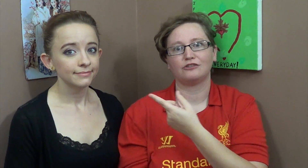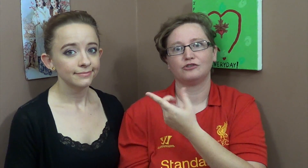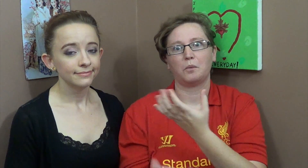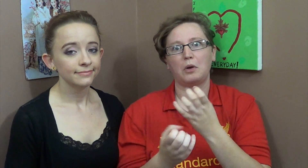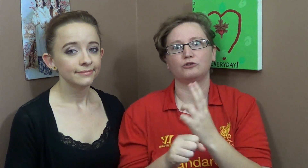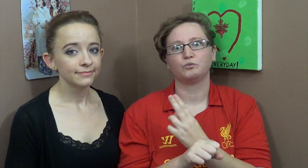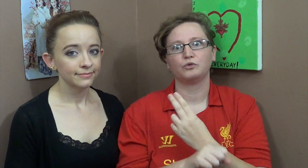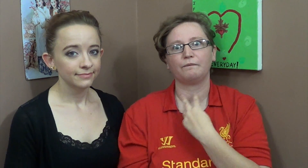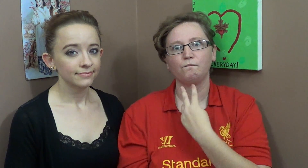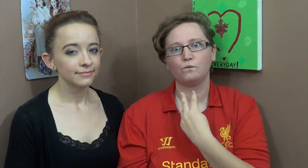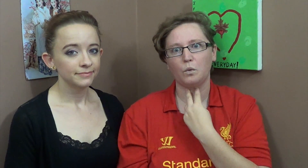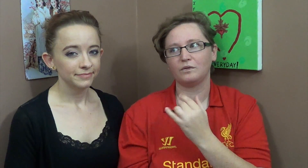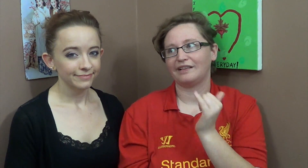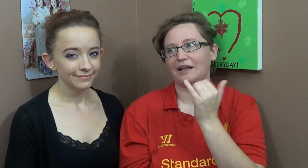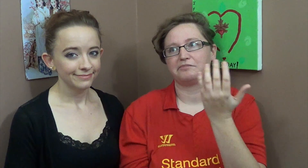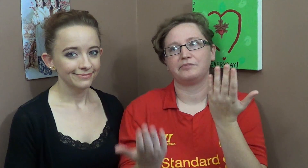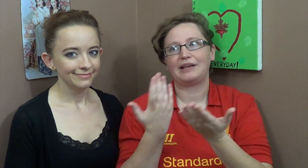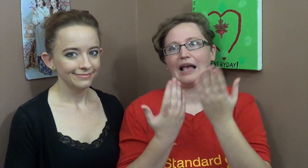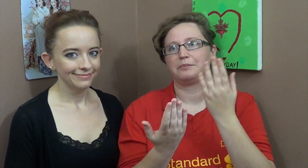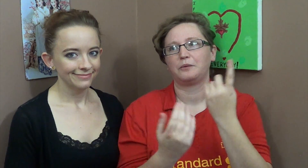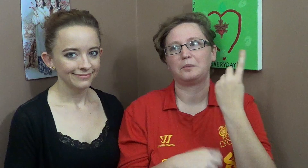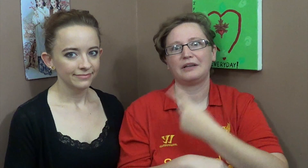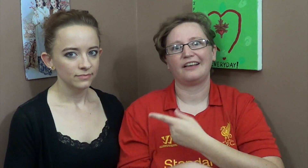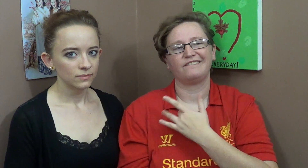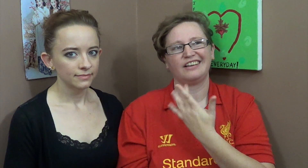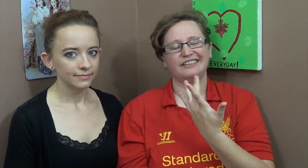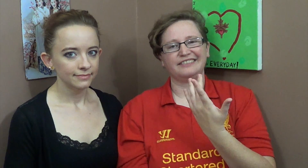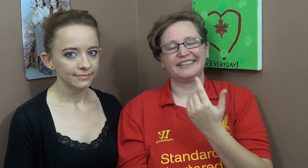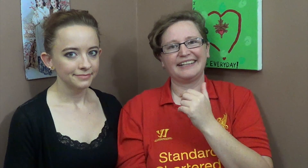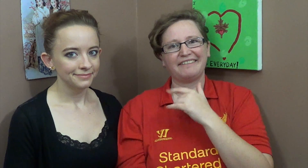maybe she wants to use her voice. Like maybe one day she feels